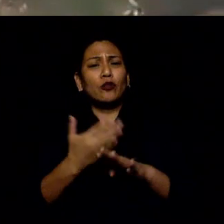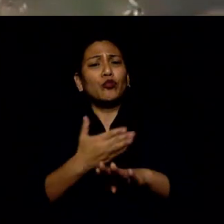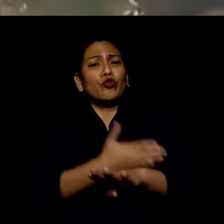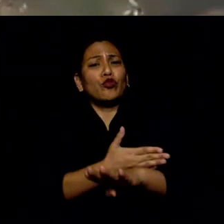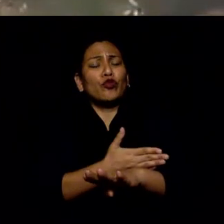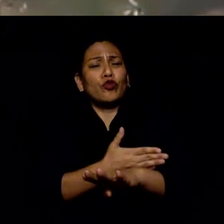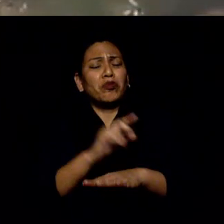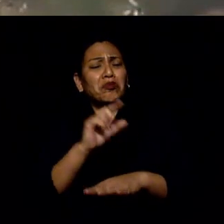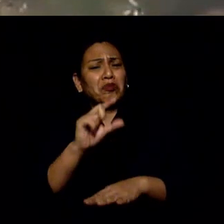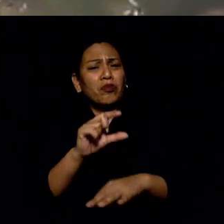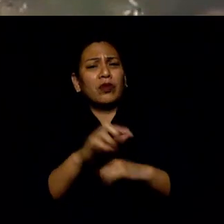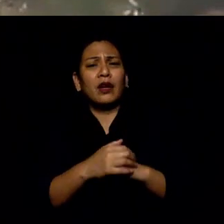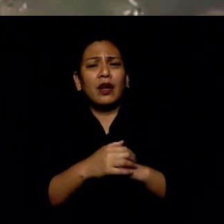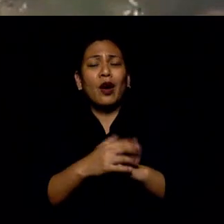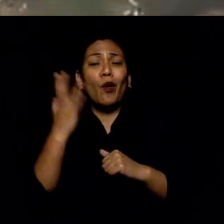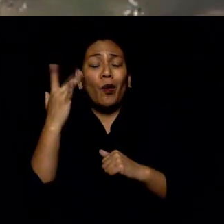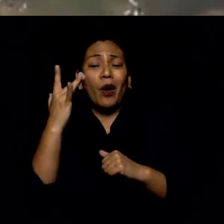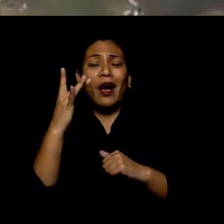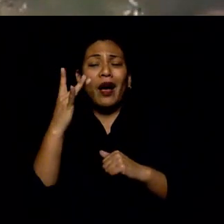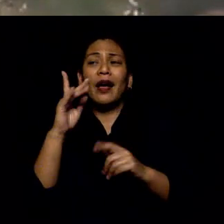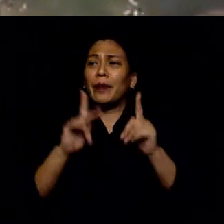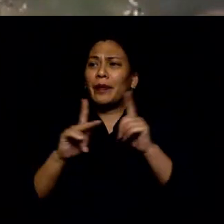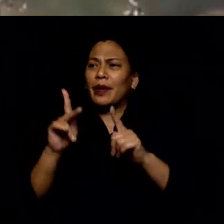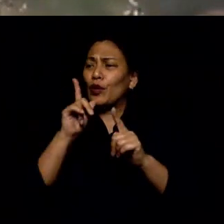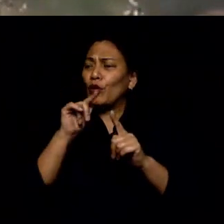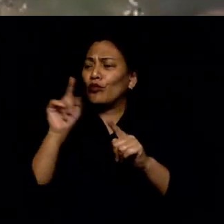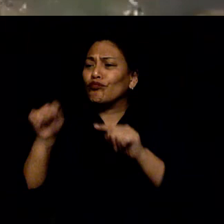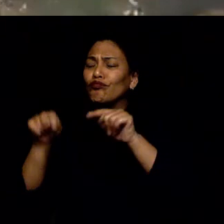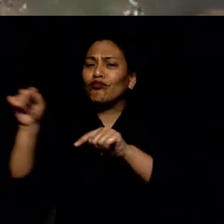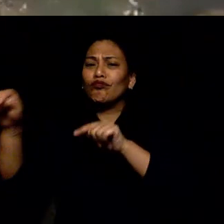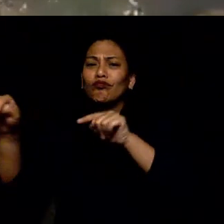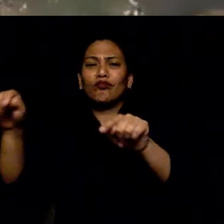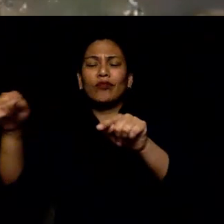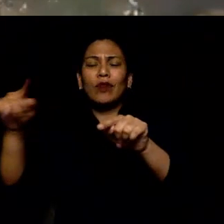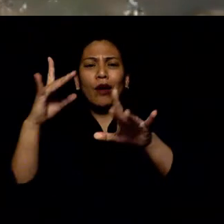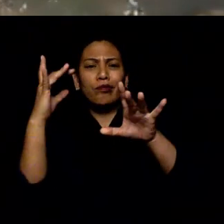has attracted people who are, a lot of ecological economists come out